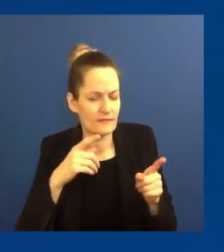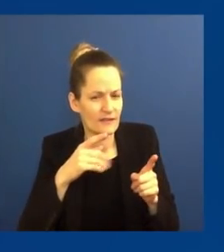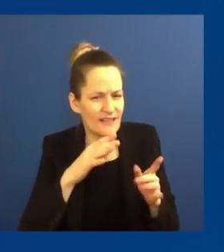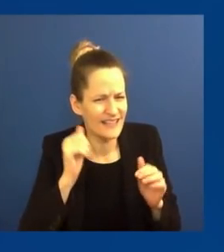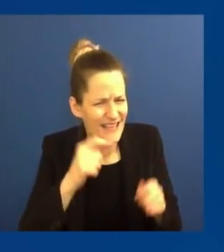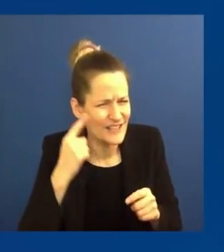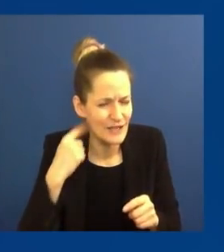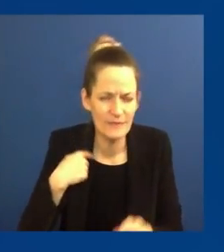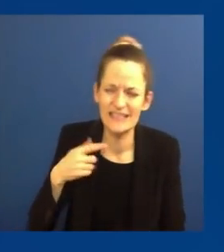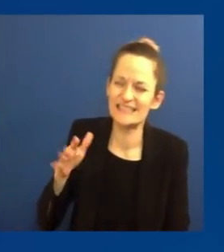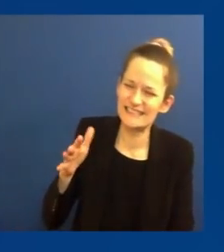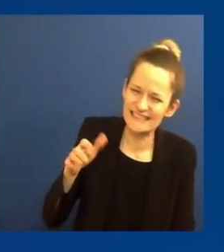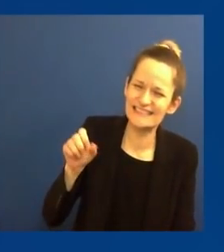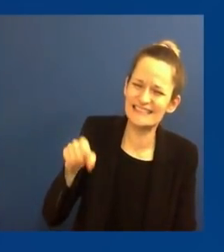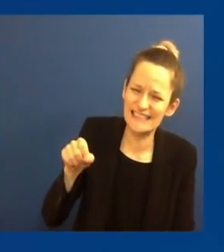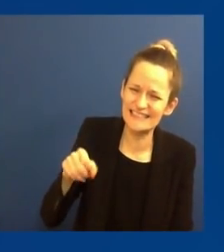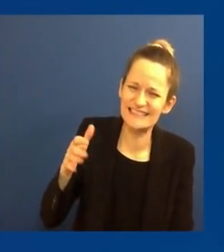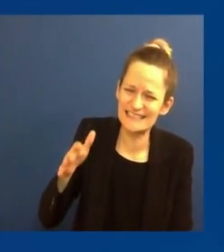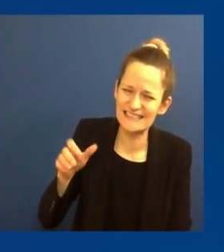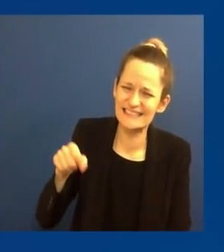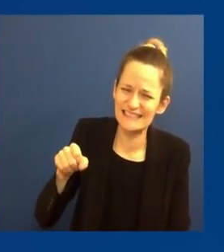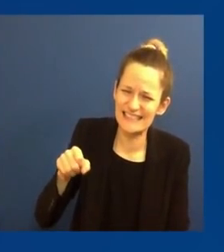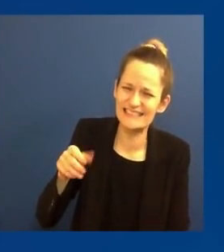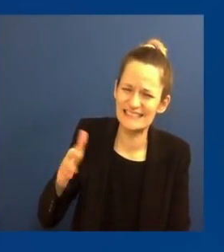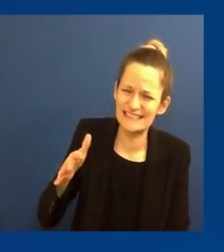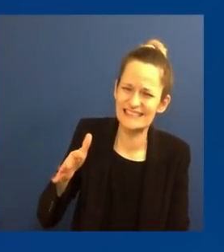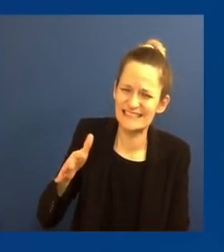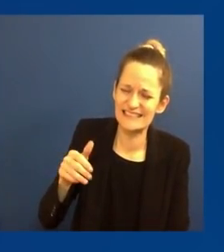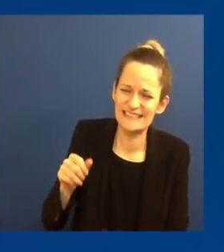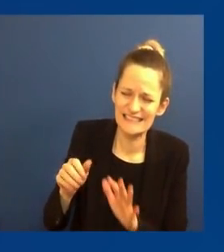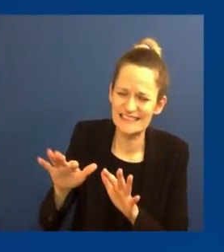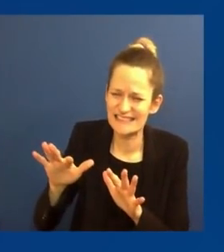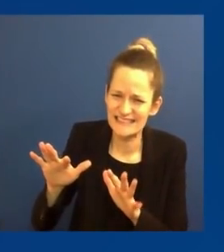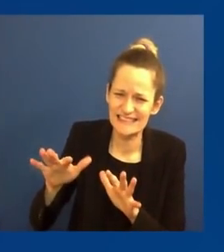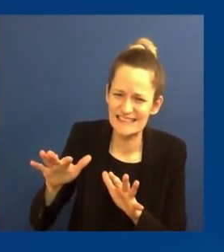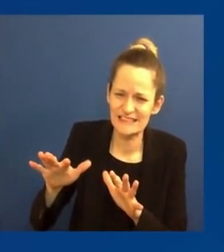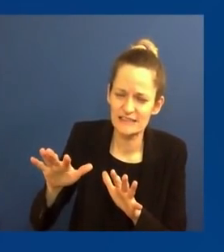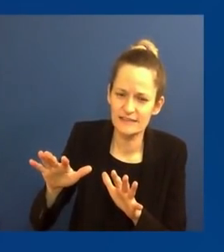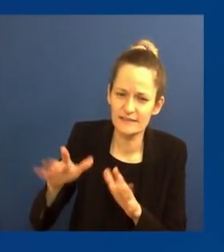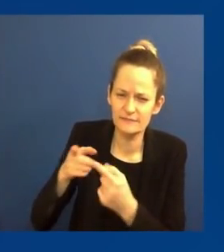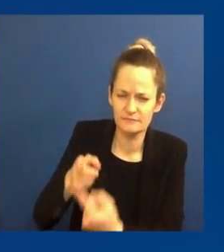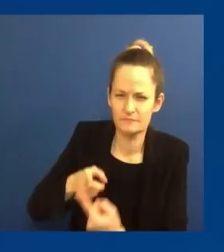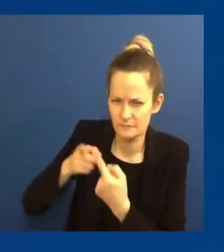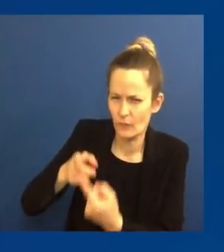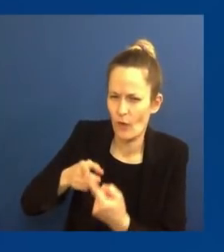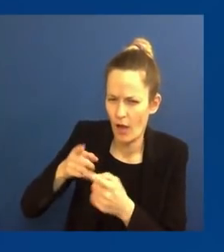The Press: Thanks. Céline Gounder, Zeke Emanuel, and Rick Bright published a piece yesterday